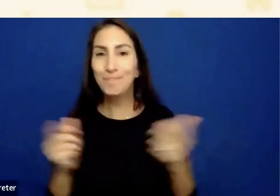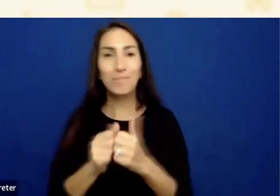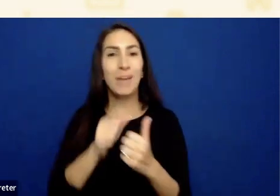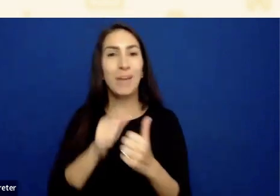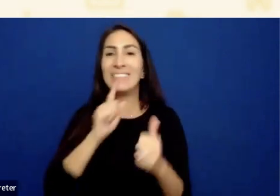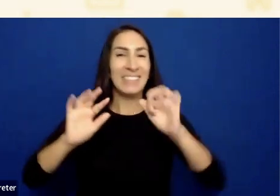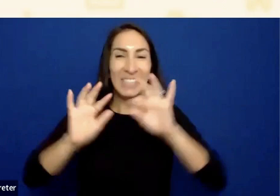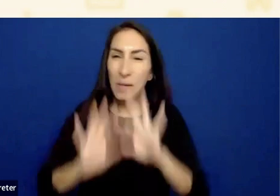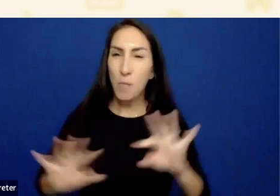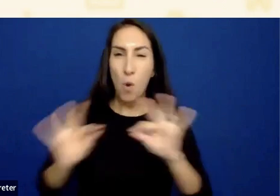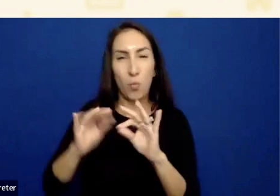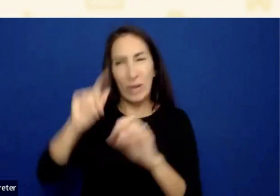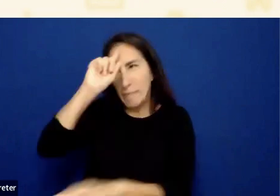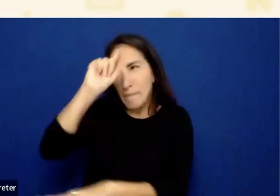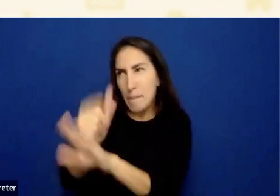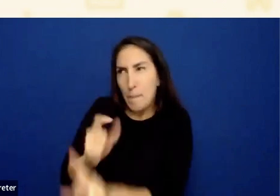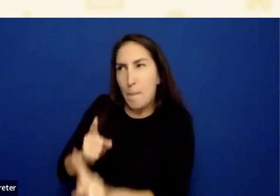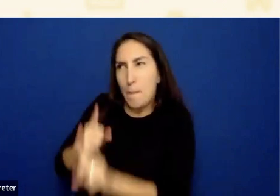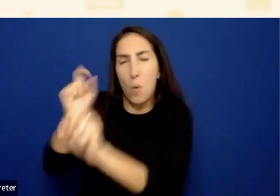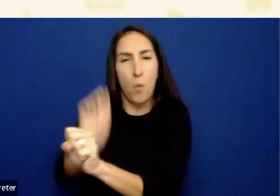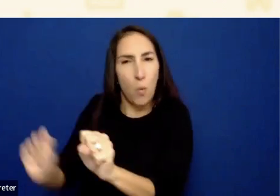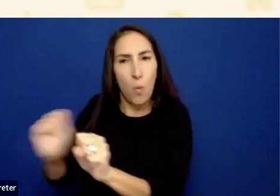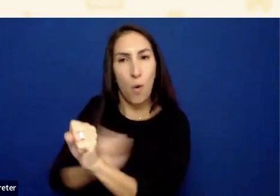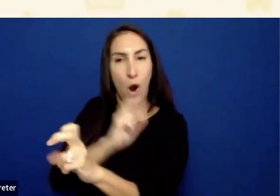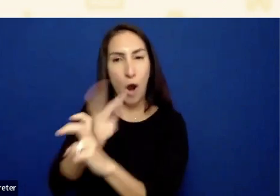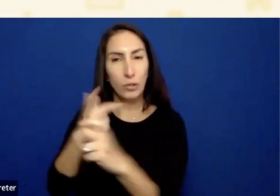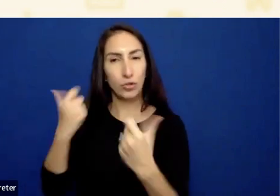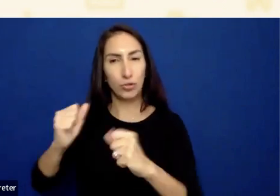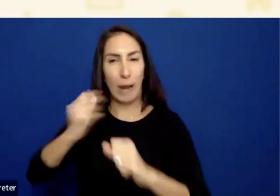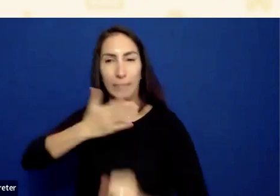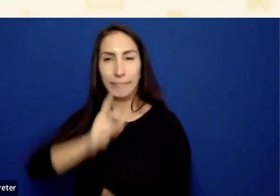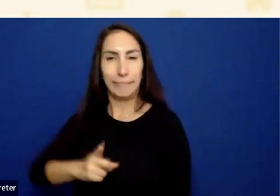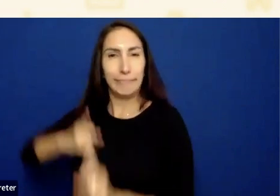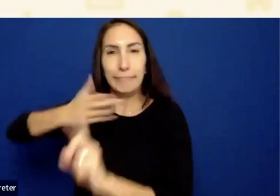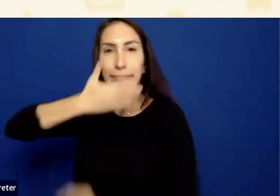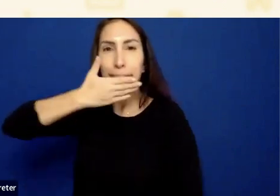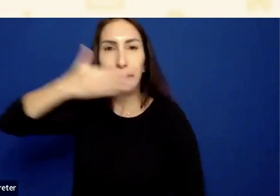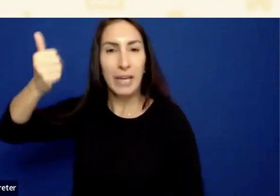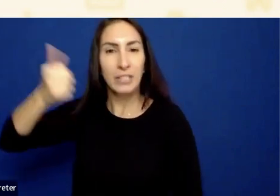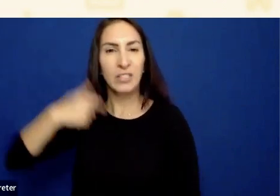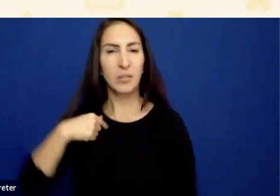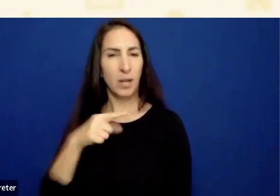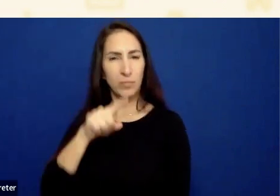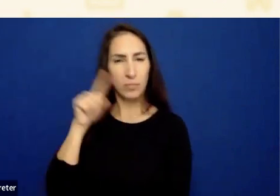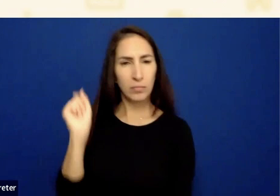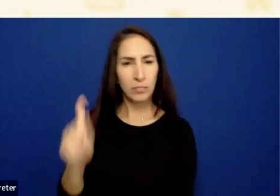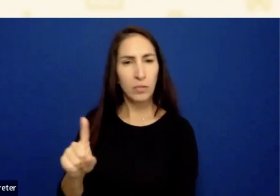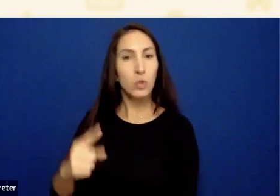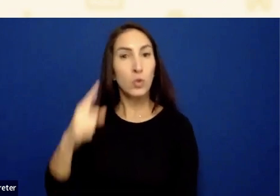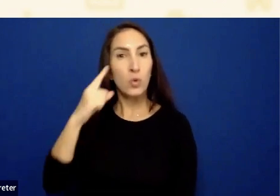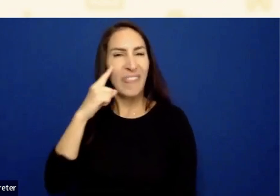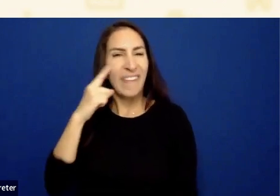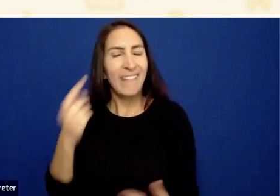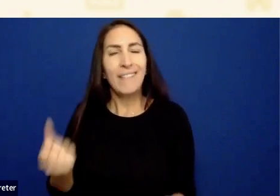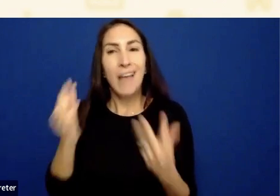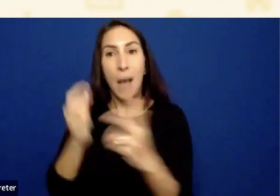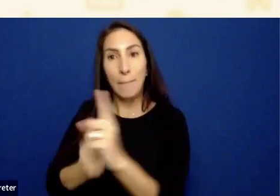But two parts to this question: How much of an impact do you think we can have if we really get a great,